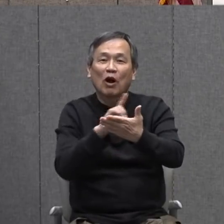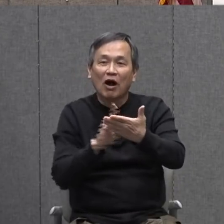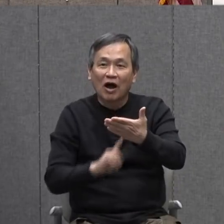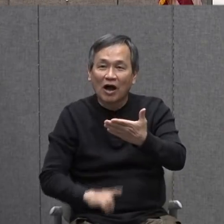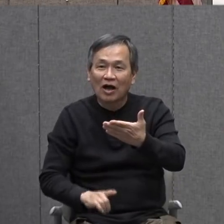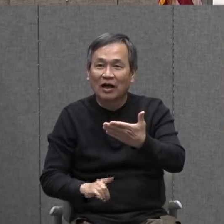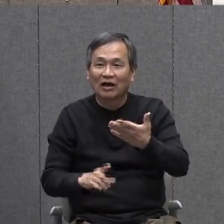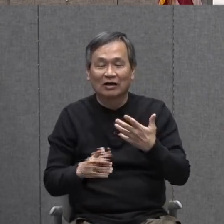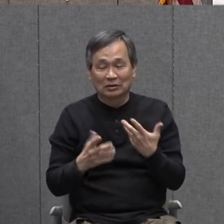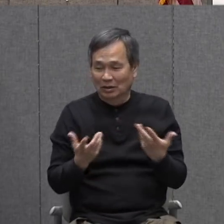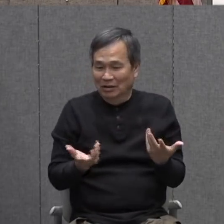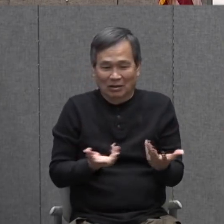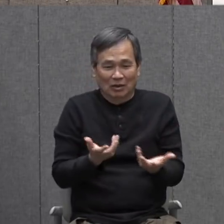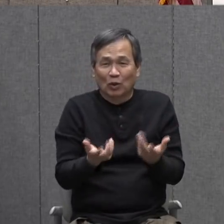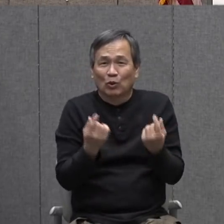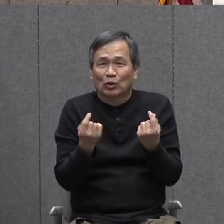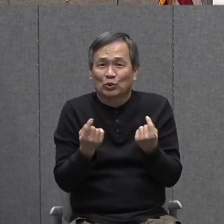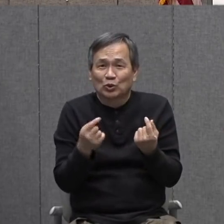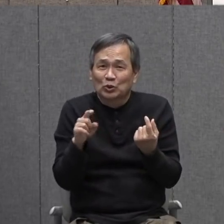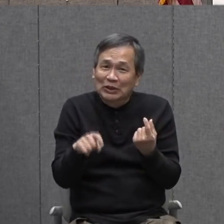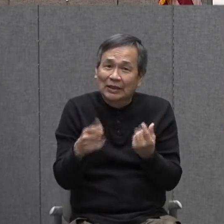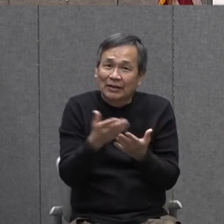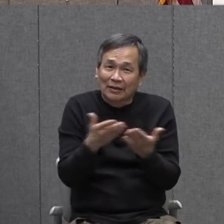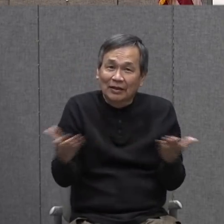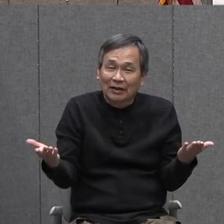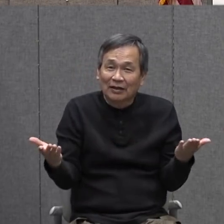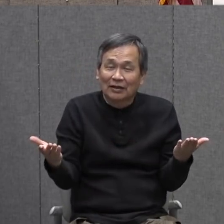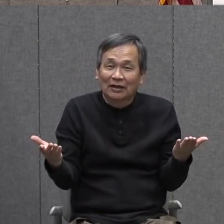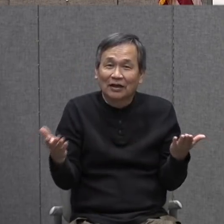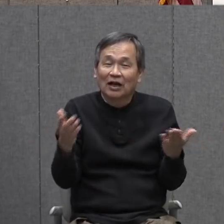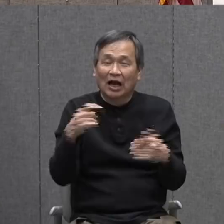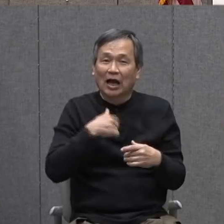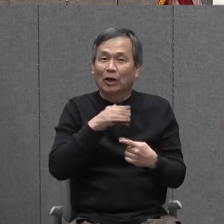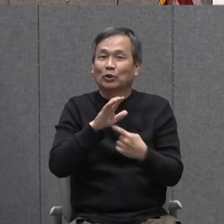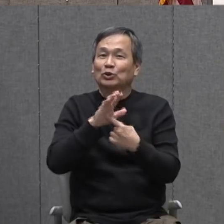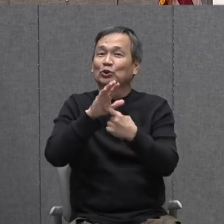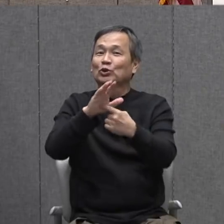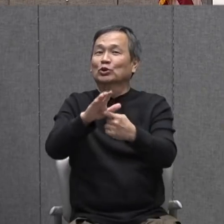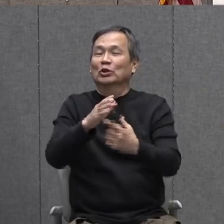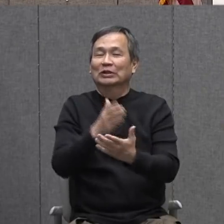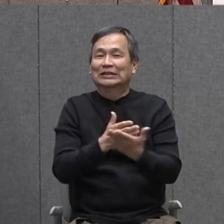to have some drawing materials available. I will show you some things you can use.